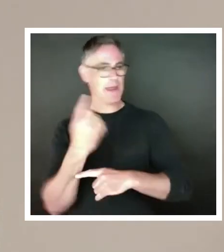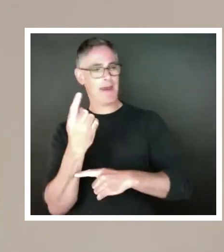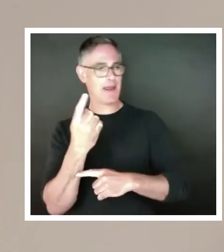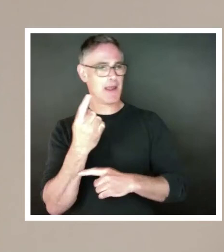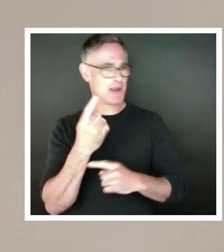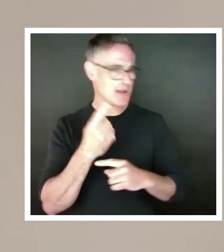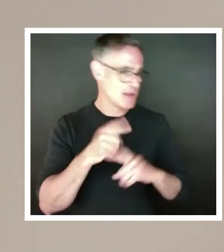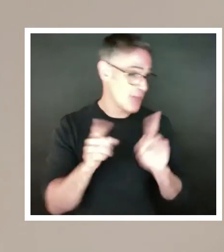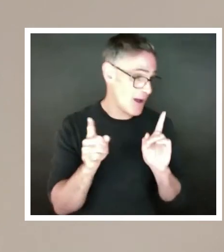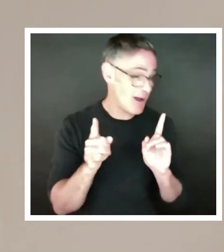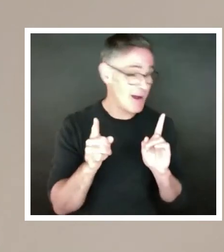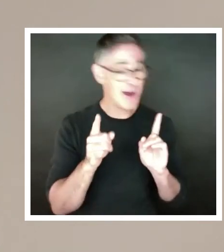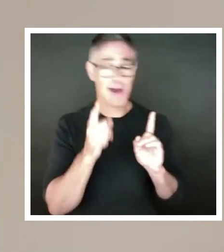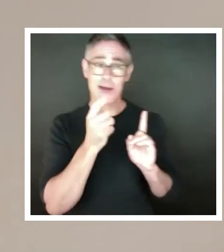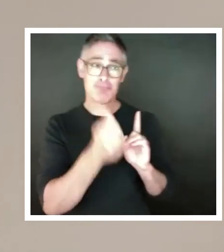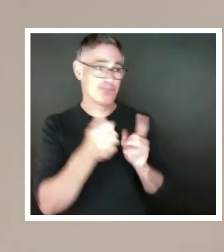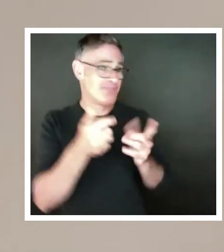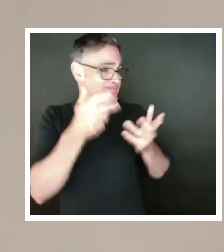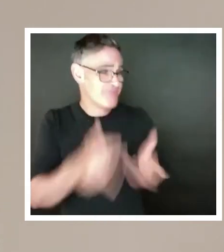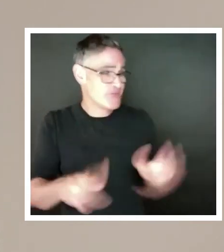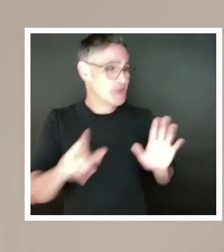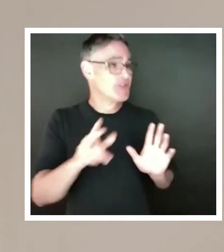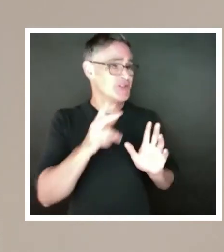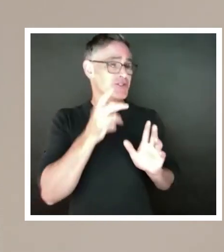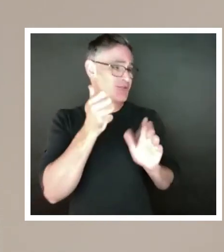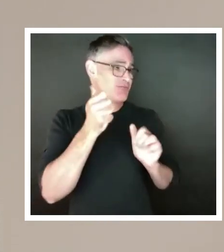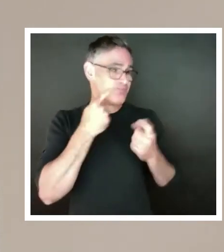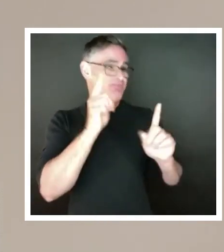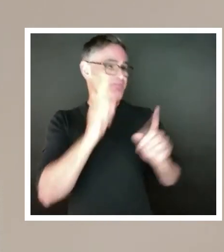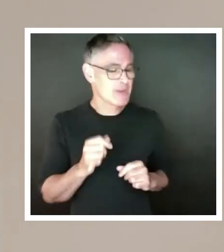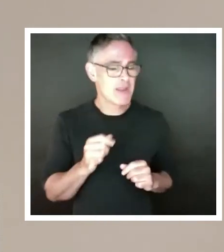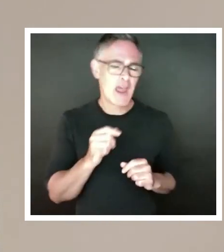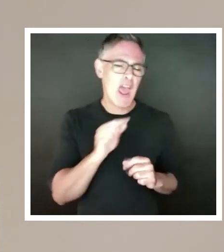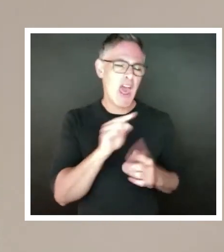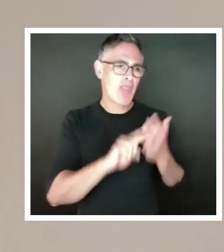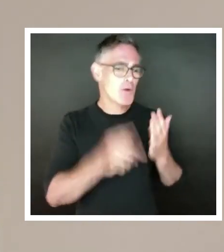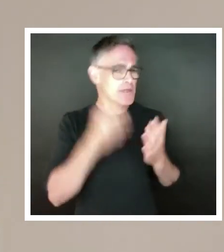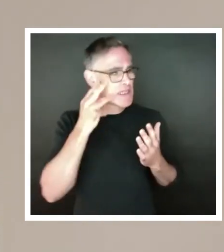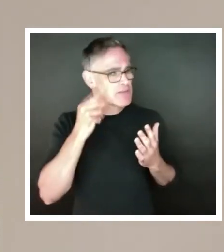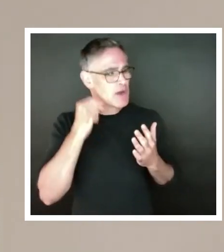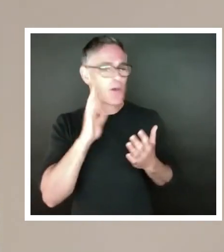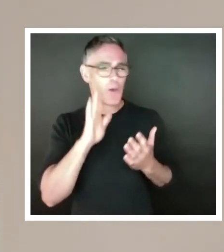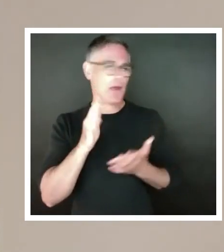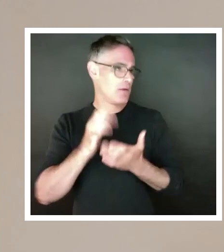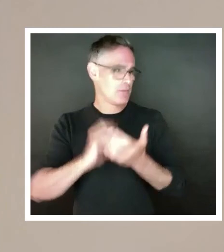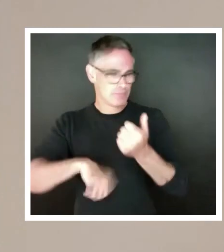And those experiences are going to serve you well wherever life takes you next. I'm so excited for your future.